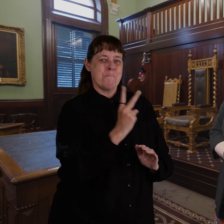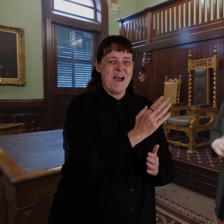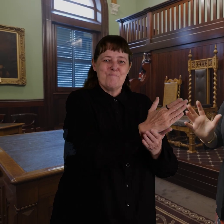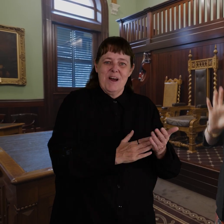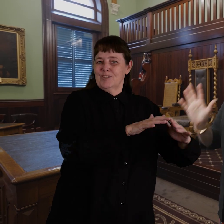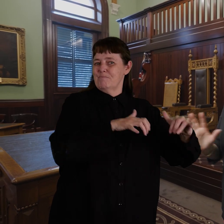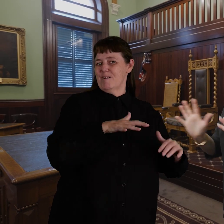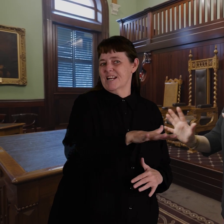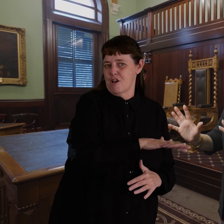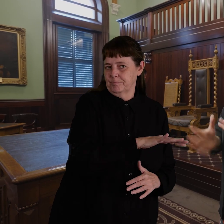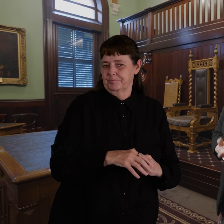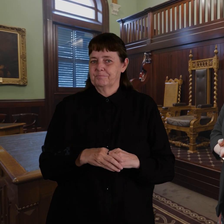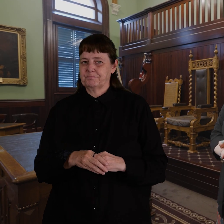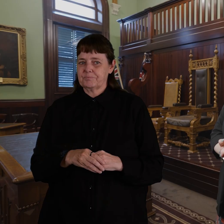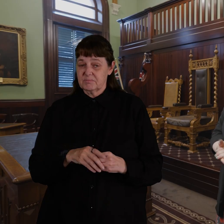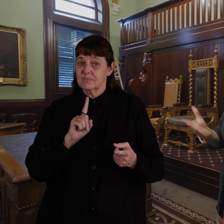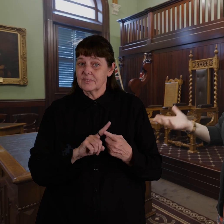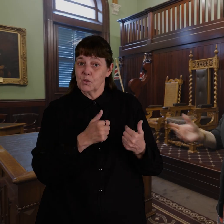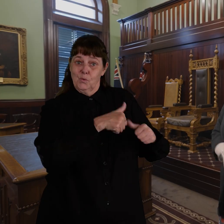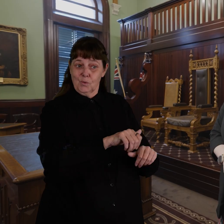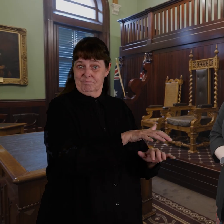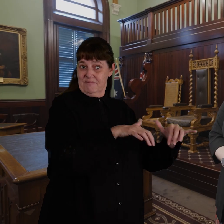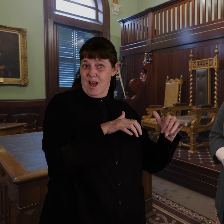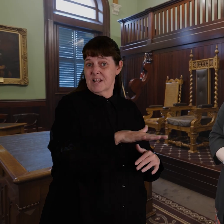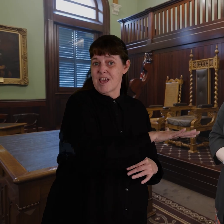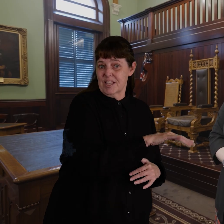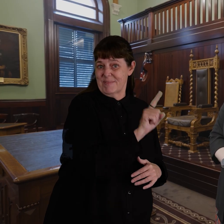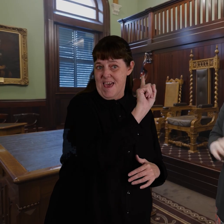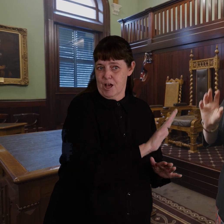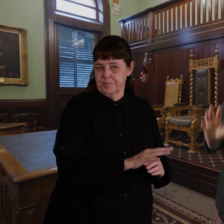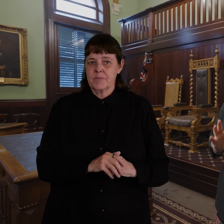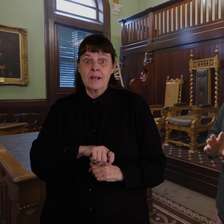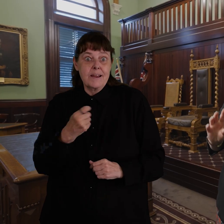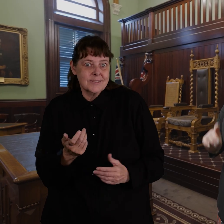back part of the parliamentary precinct. We use it to this day. What we're going to